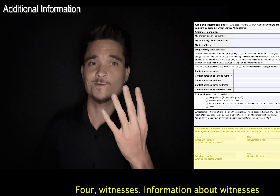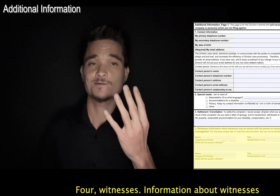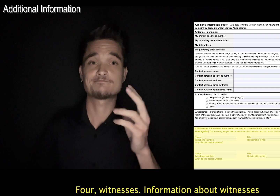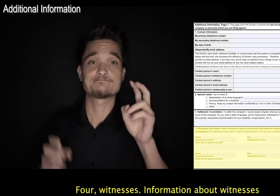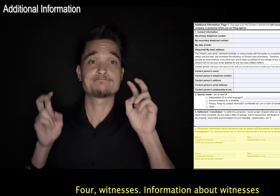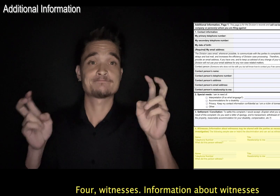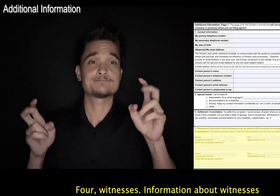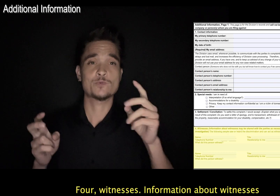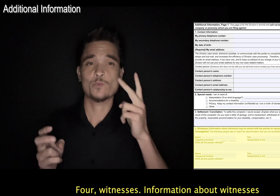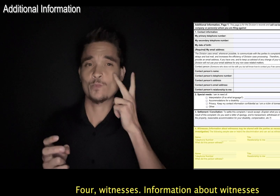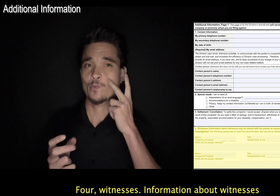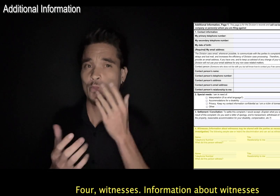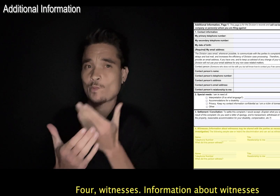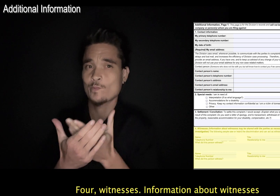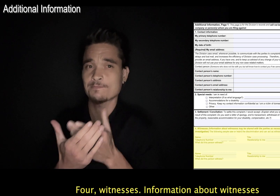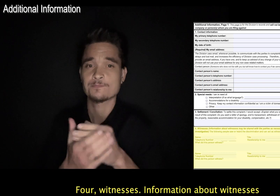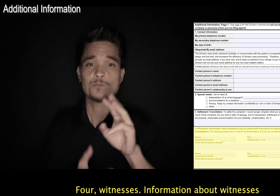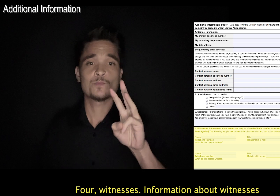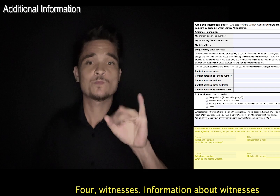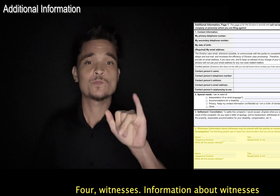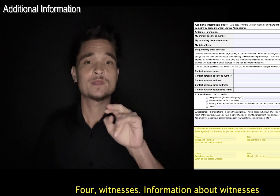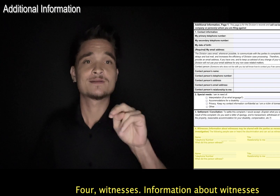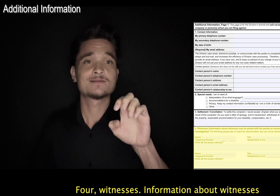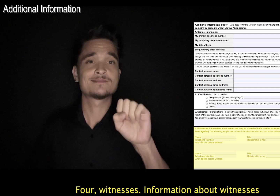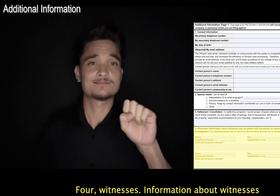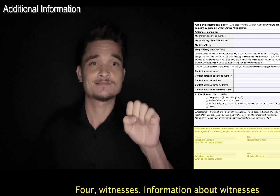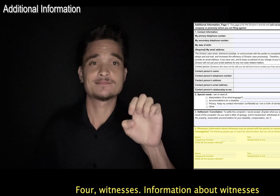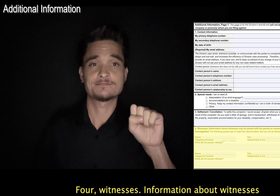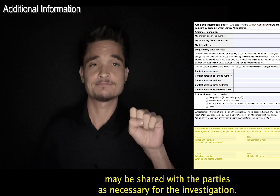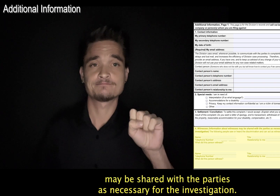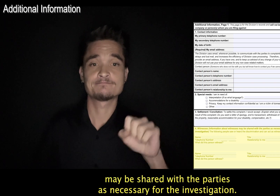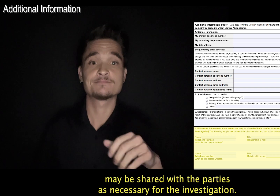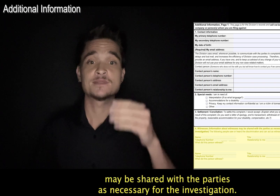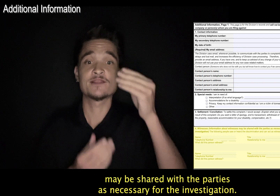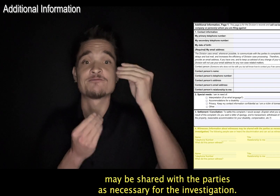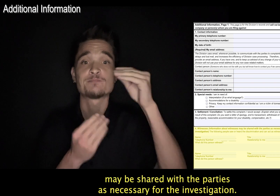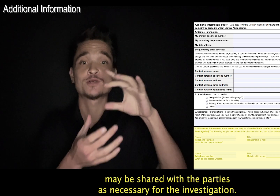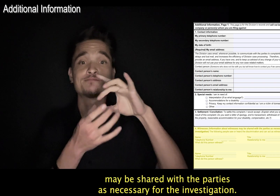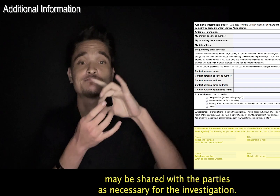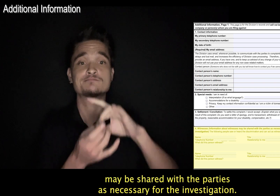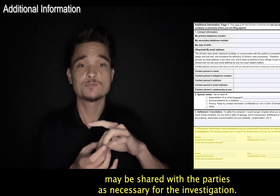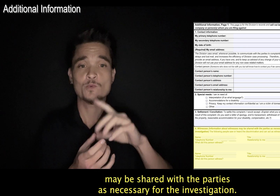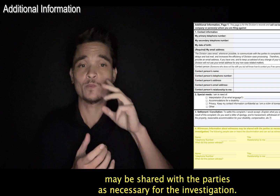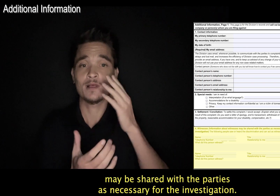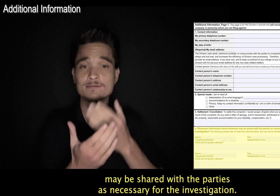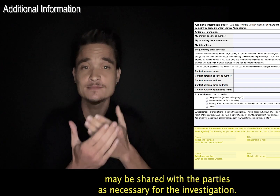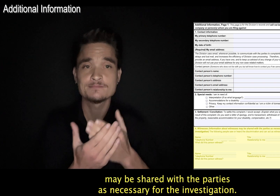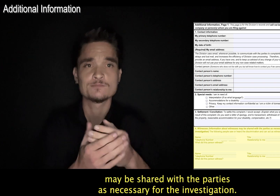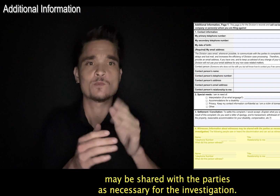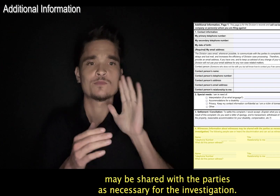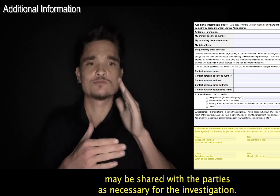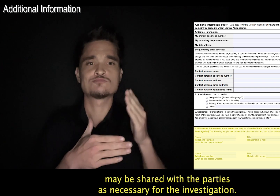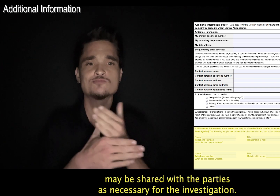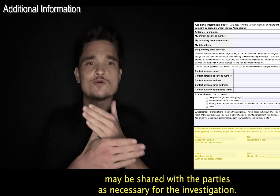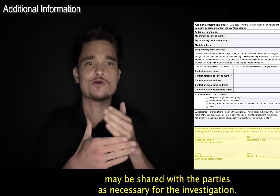Four, witnesses. Information about witnesses may be shared with the parties as necessary for the investigation.